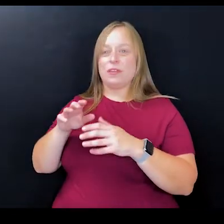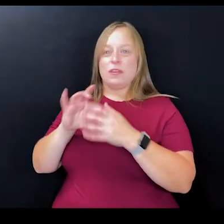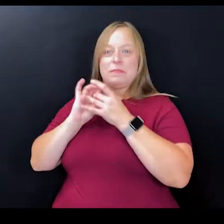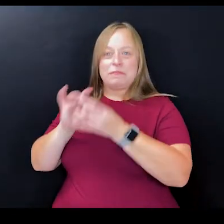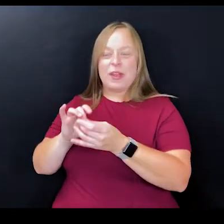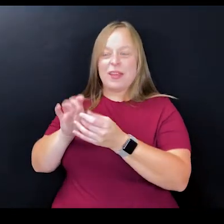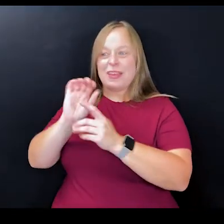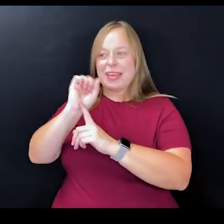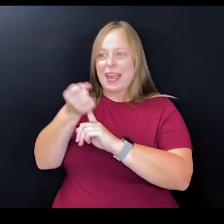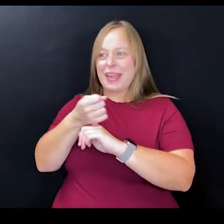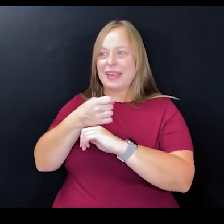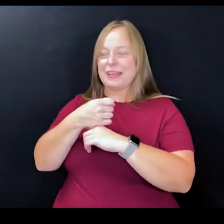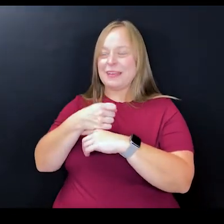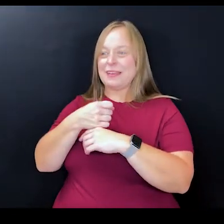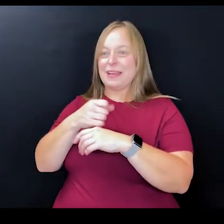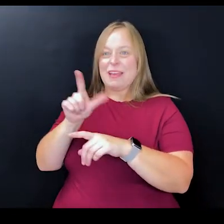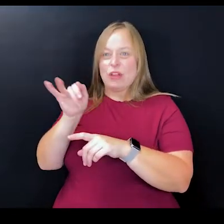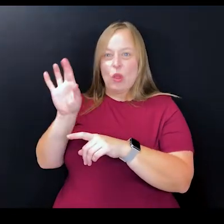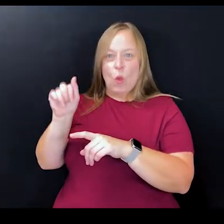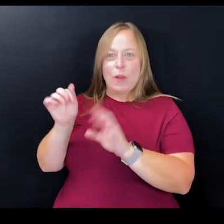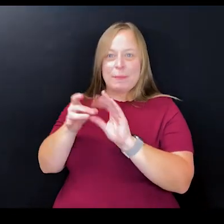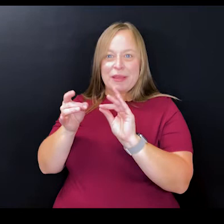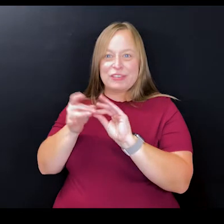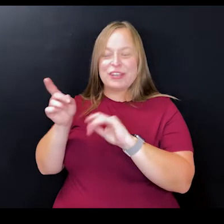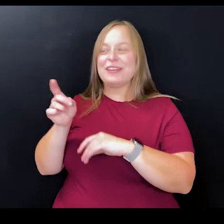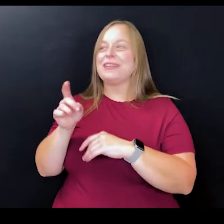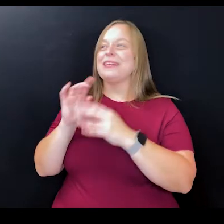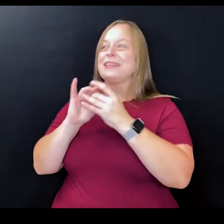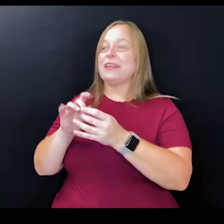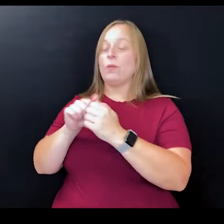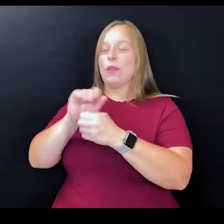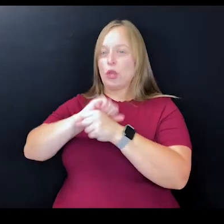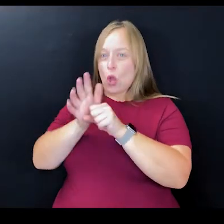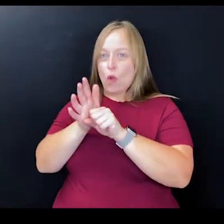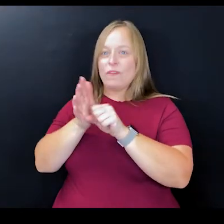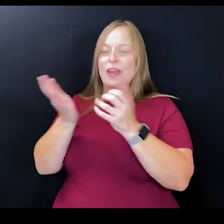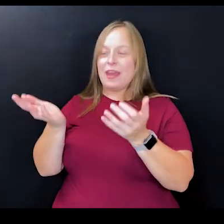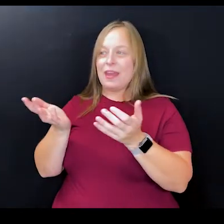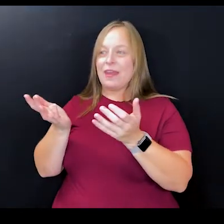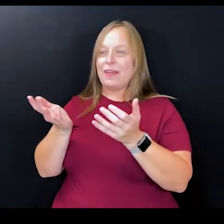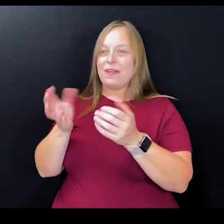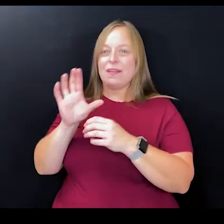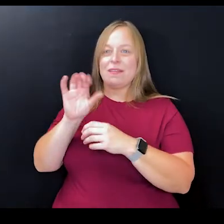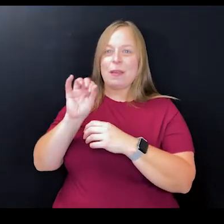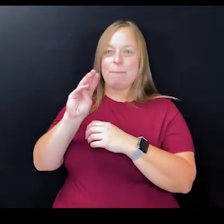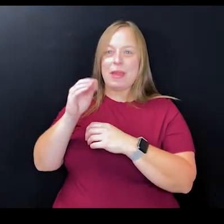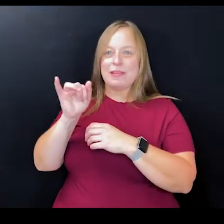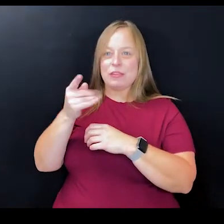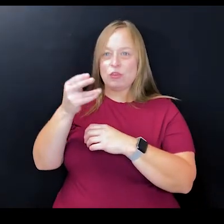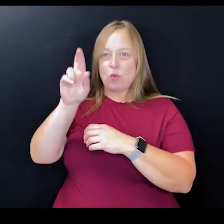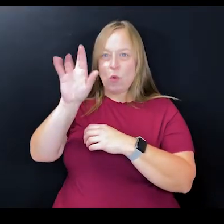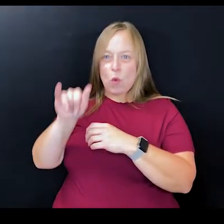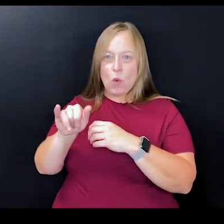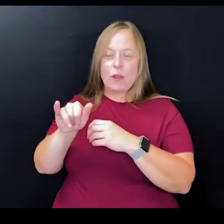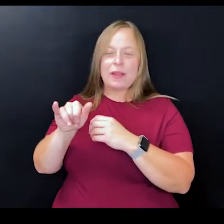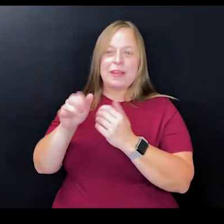including those as Laura said, dealing with COVID compensatory education and child find